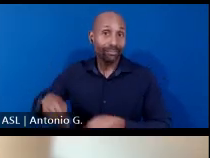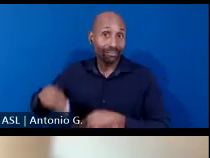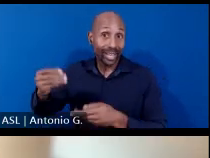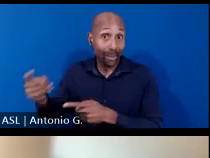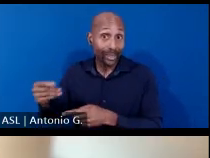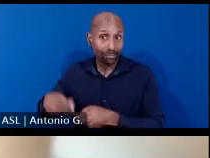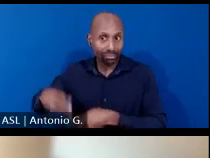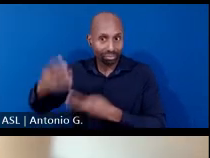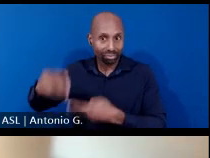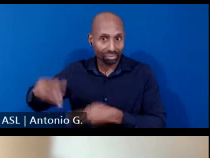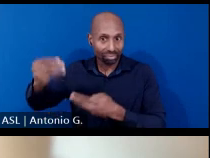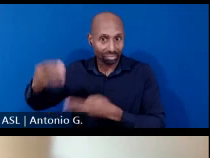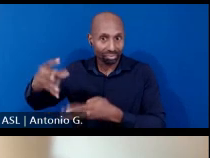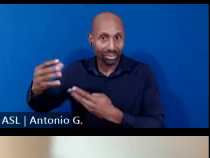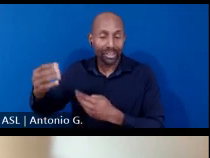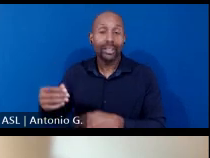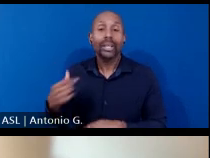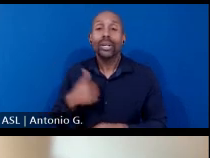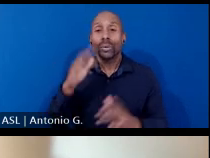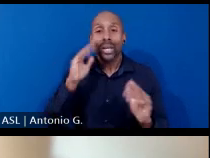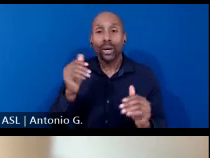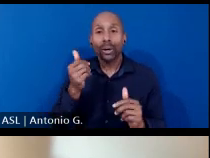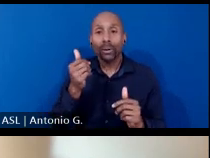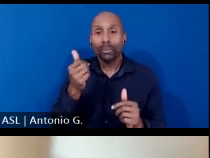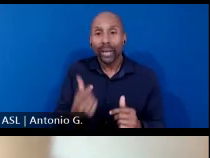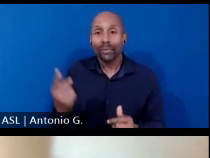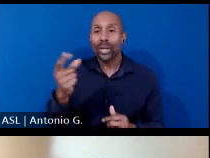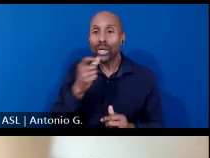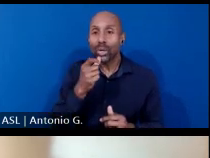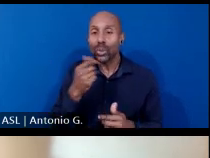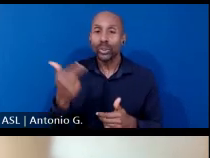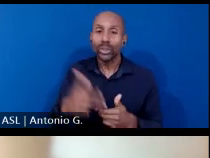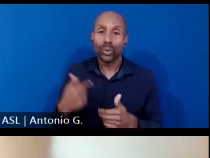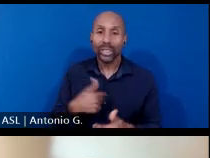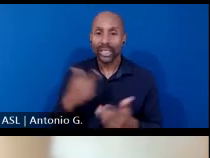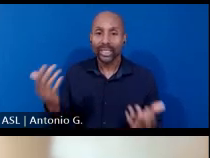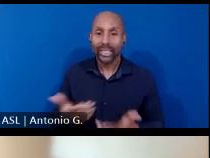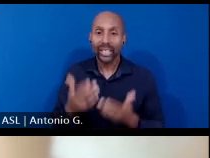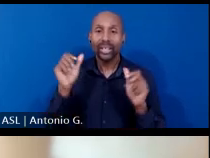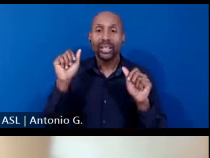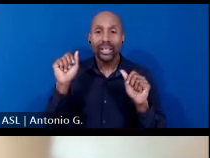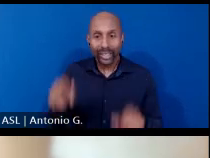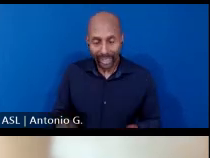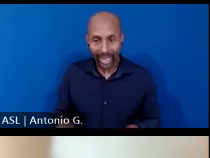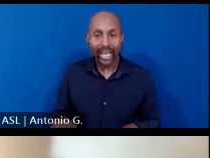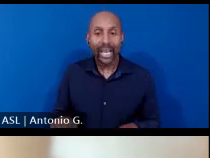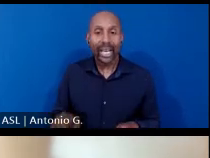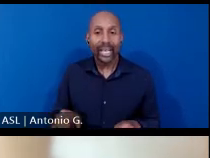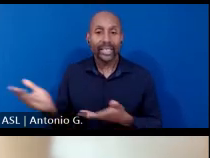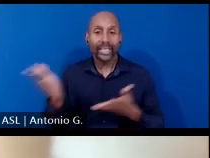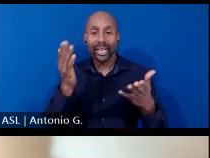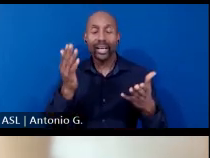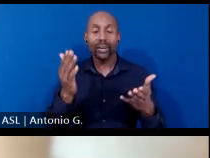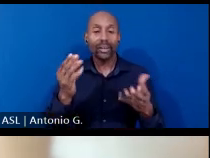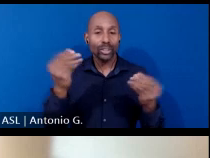And we hope that everyone who was joining us here can take some solutions or ideas back to your respective organizations.